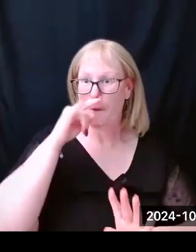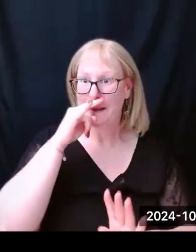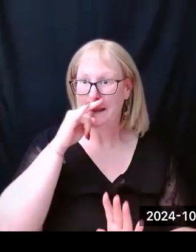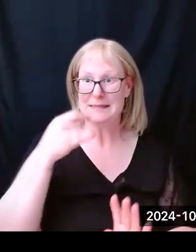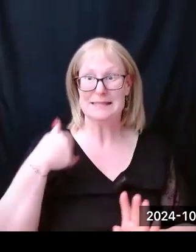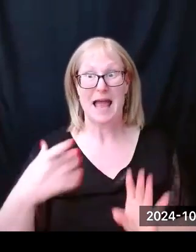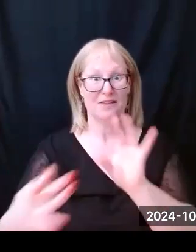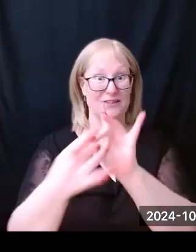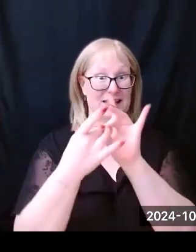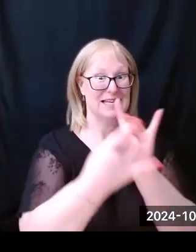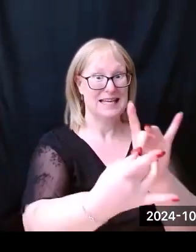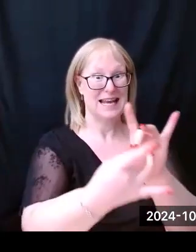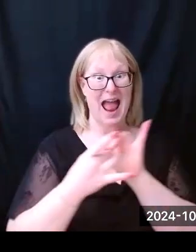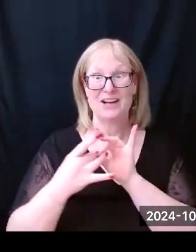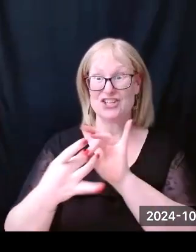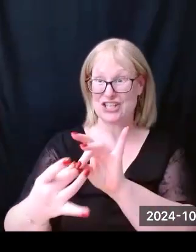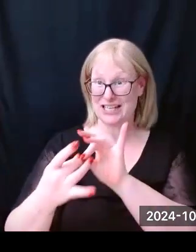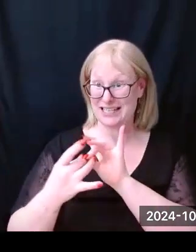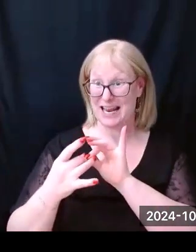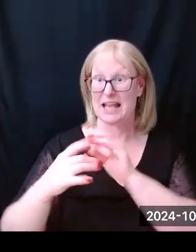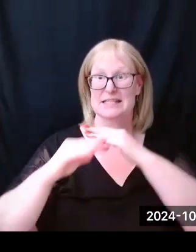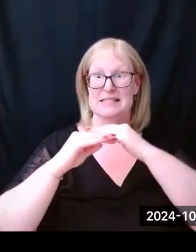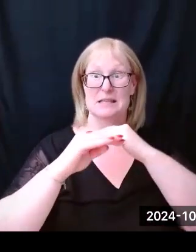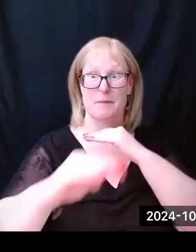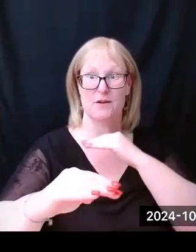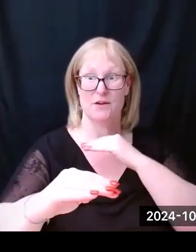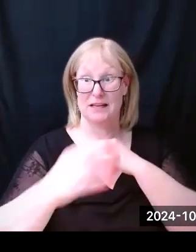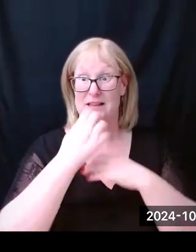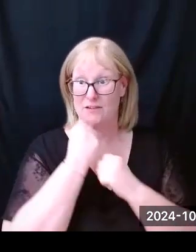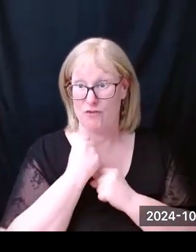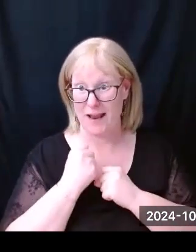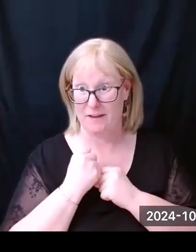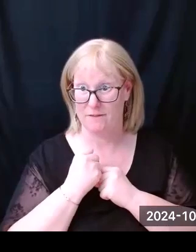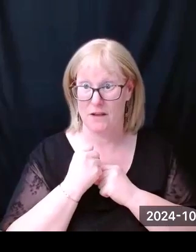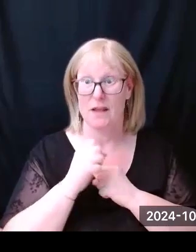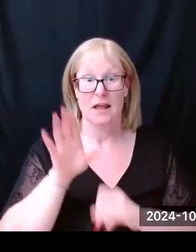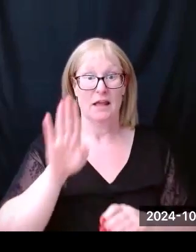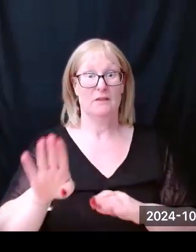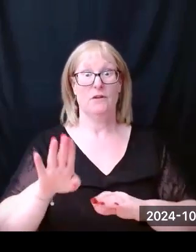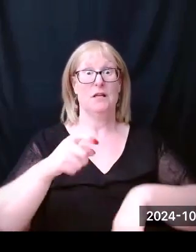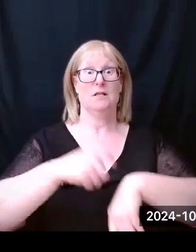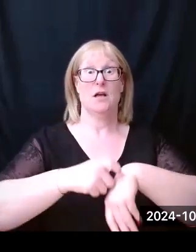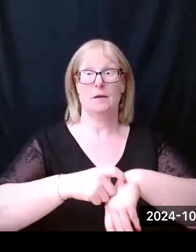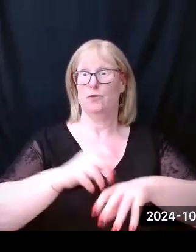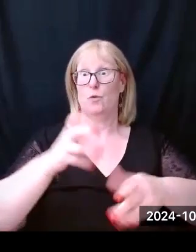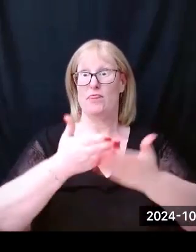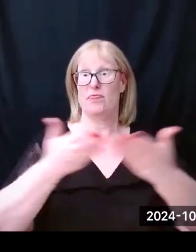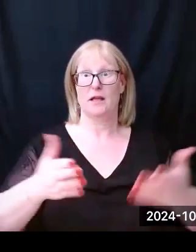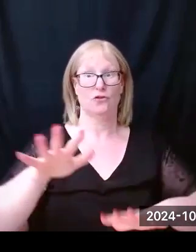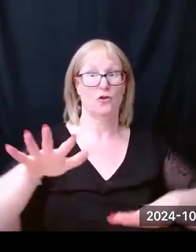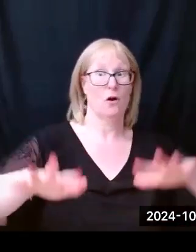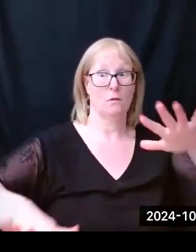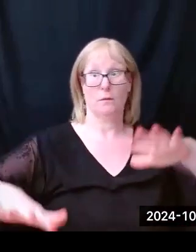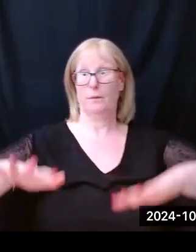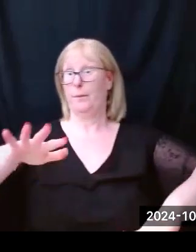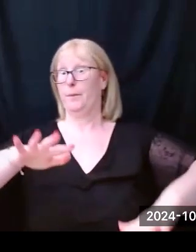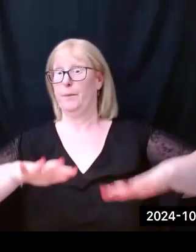stability that they crave even during uncertain times. These traditions can be a foundation of hope and reassurance.